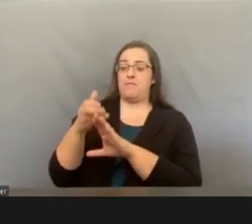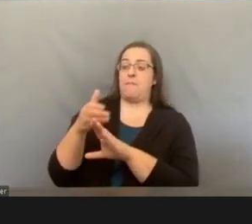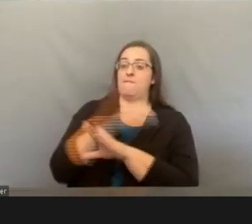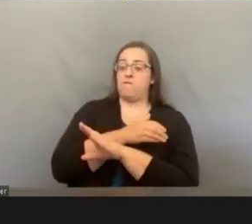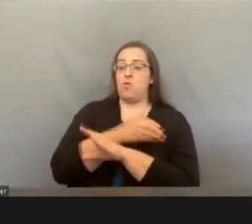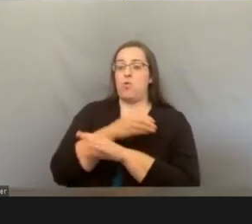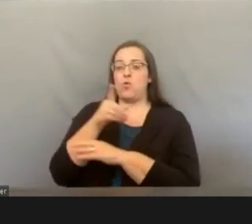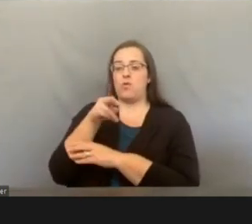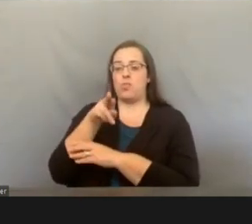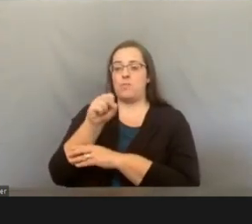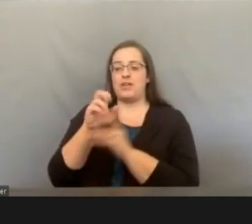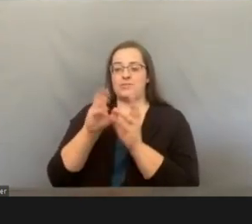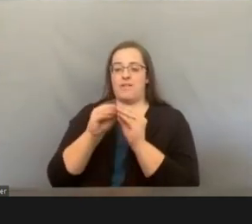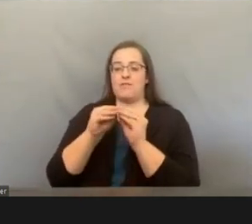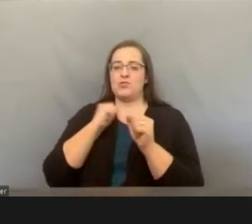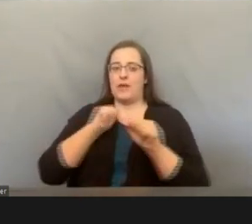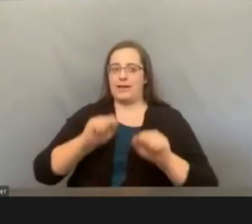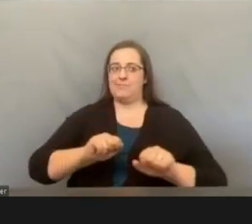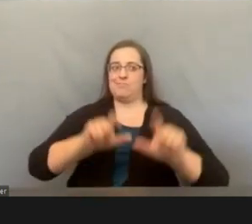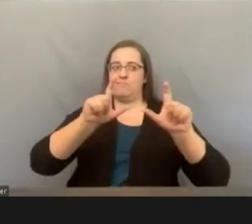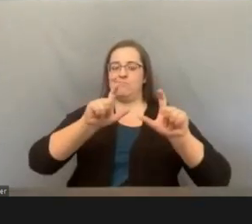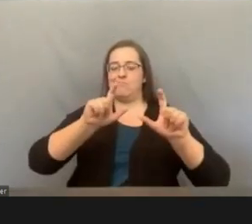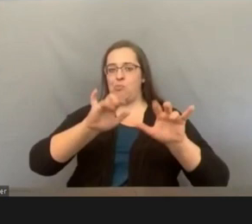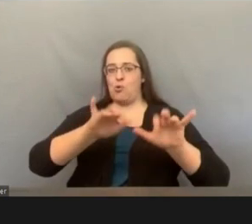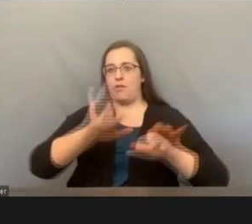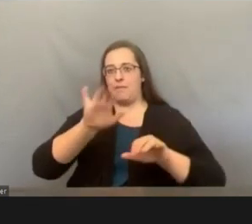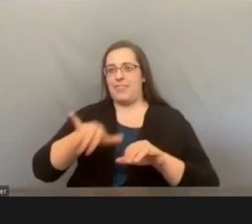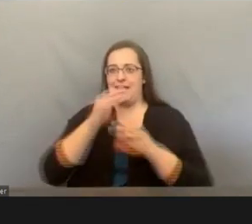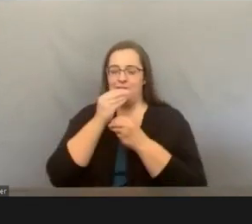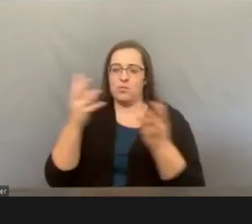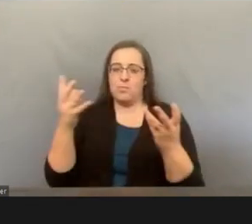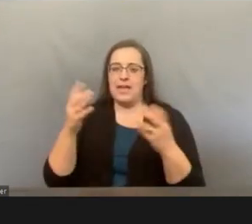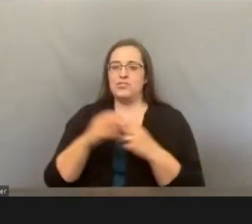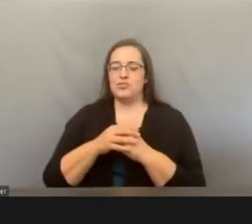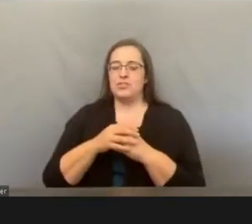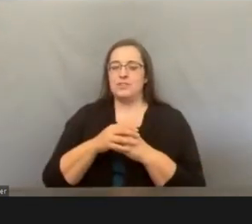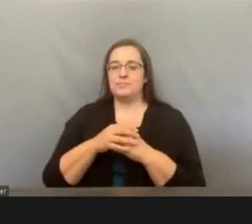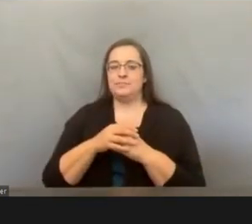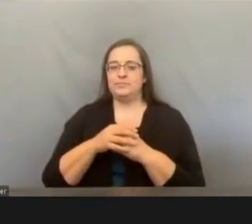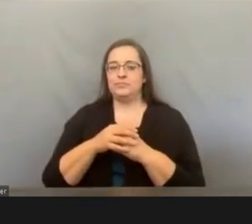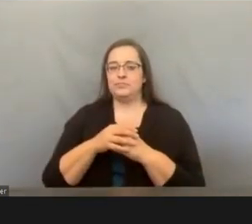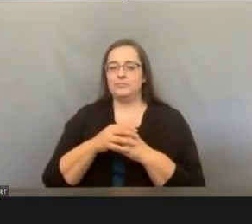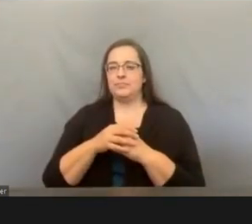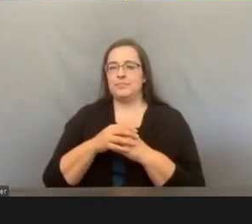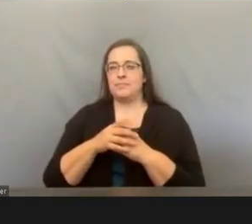THE NUMBERS FOR YOU THE NUMBERS QUESTION ANYTHING YOU CAN GET TODAY BEFORE THE PRESS